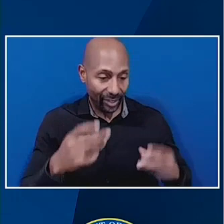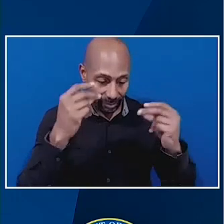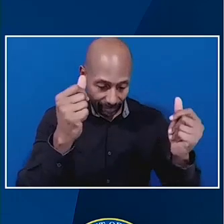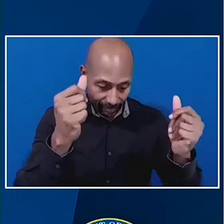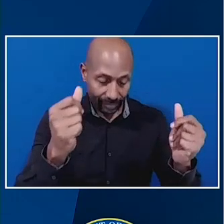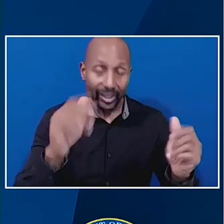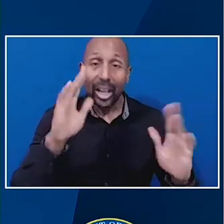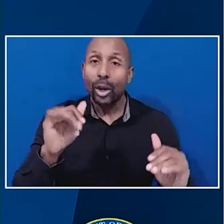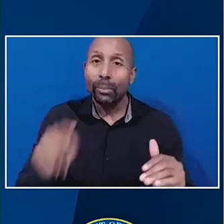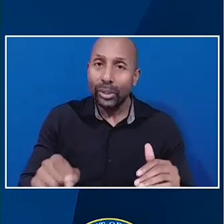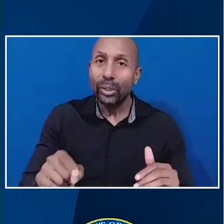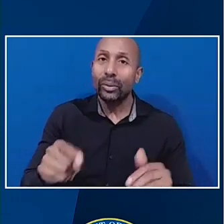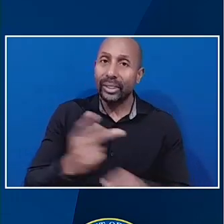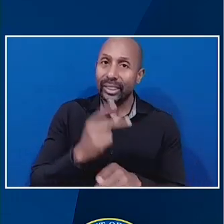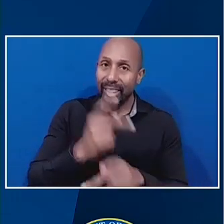programs in place. Thank you.